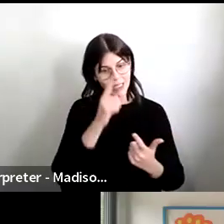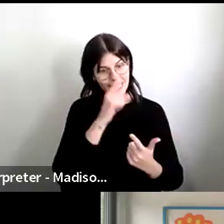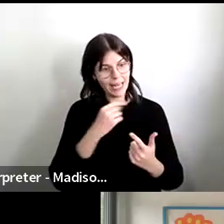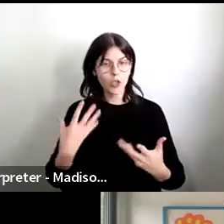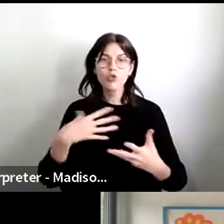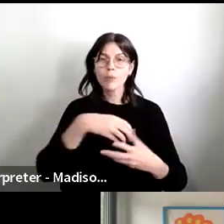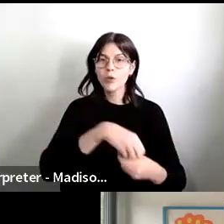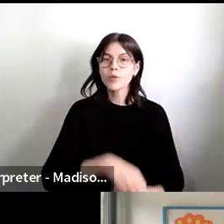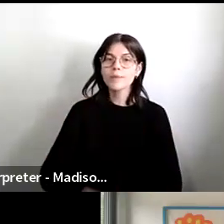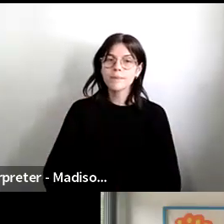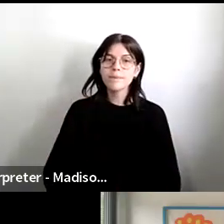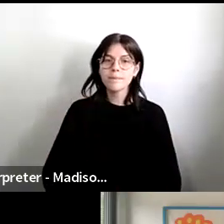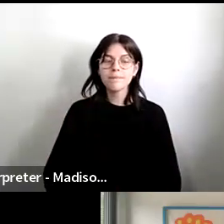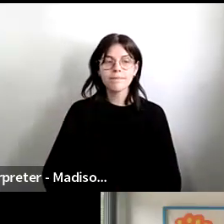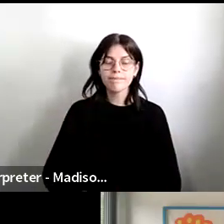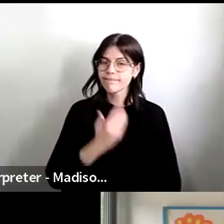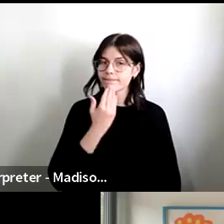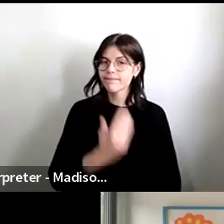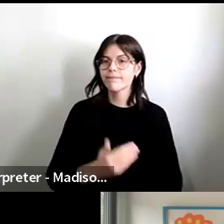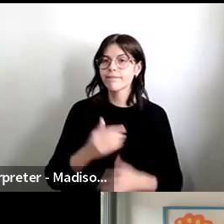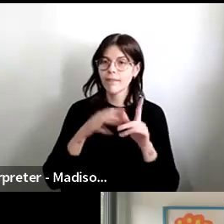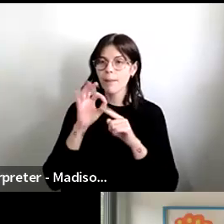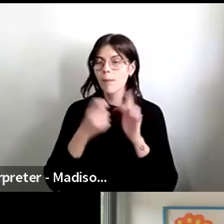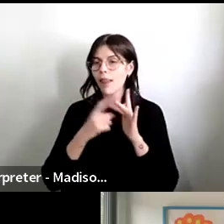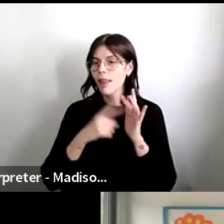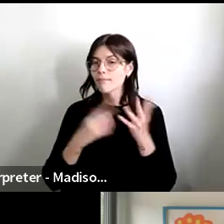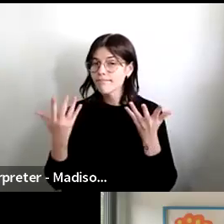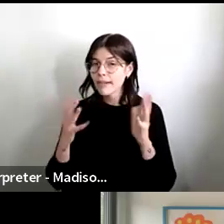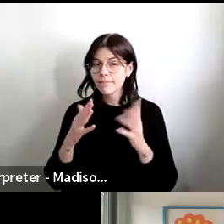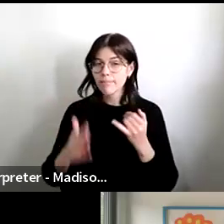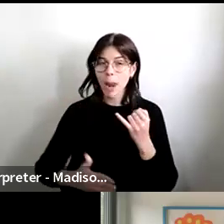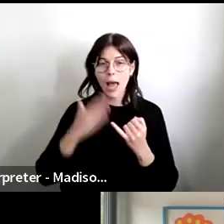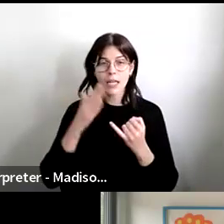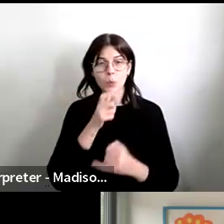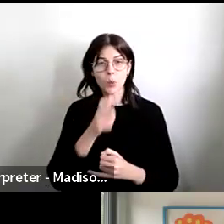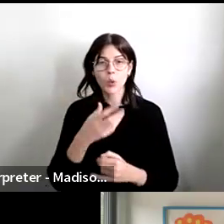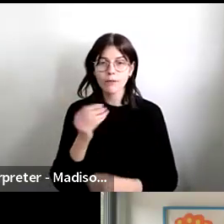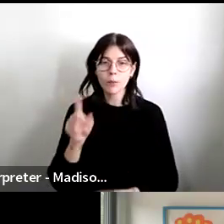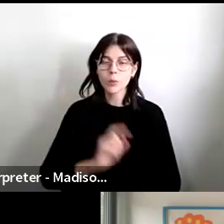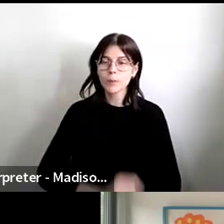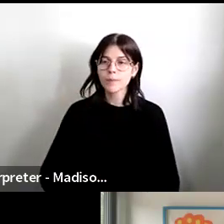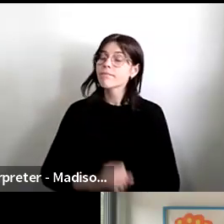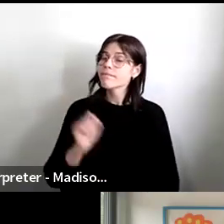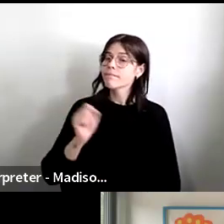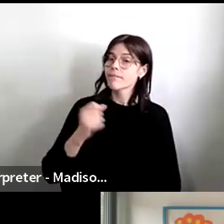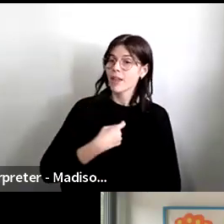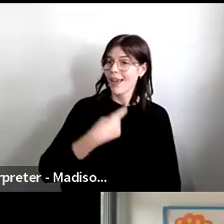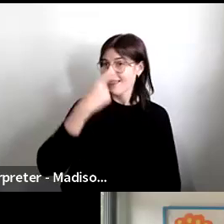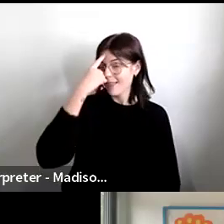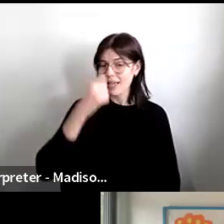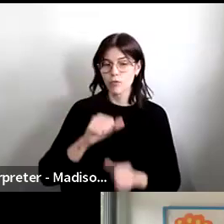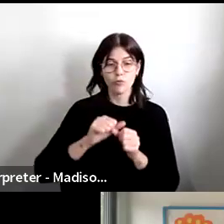Thank you. April? Any last words from you? >> Look, I think it's just great to be part of it